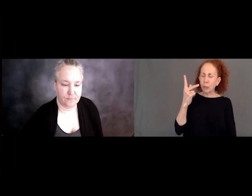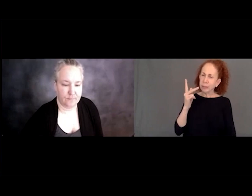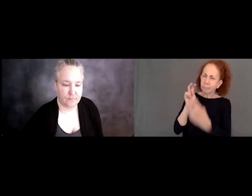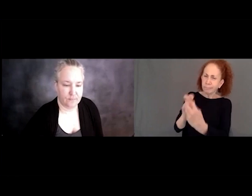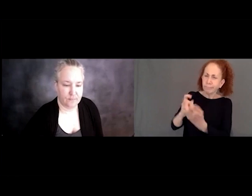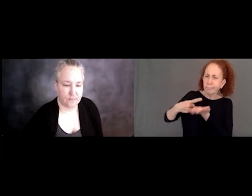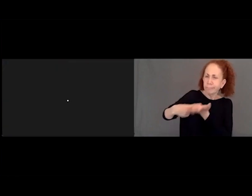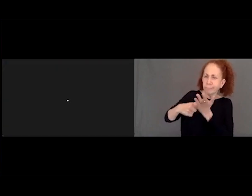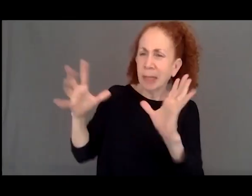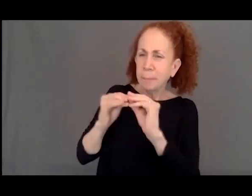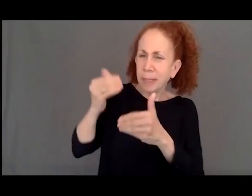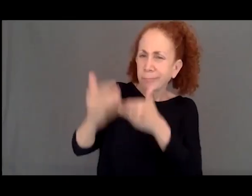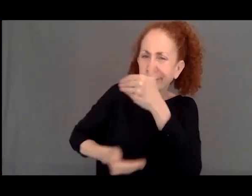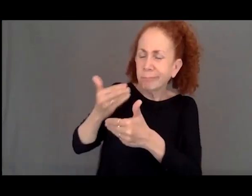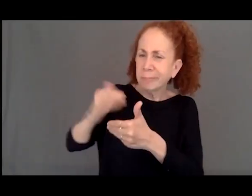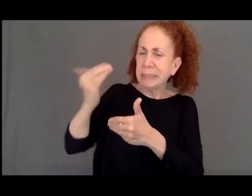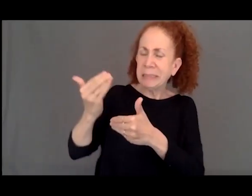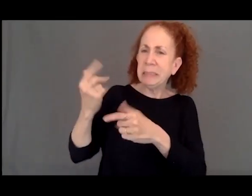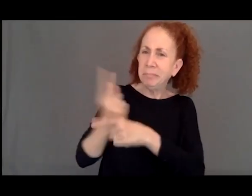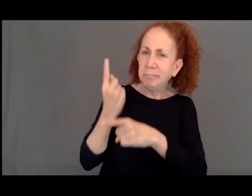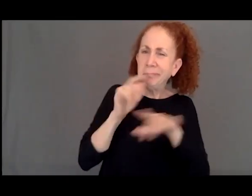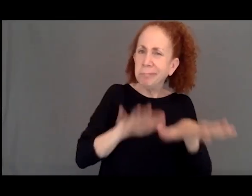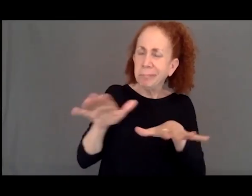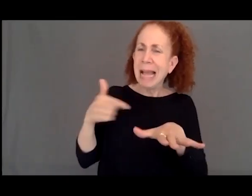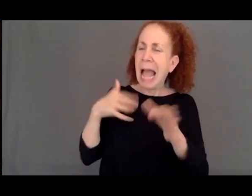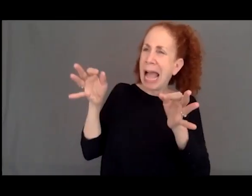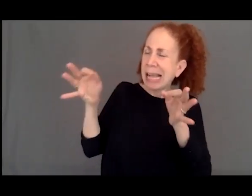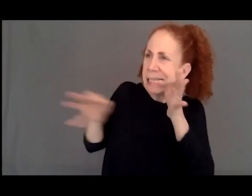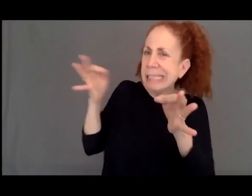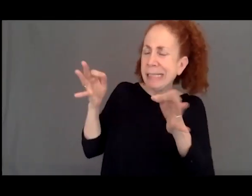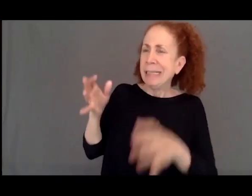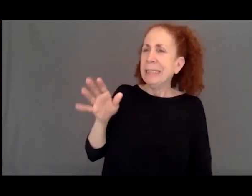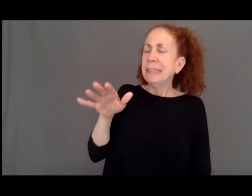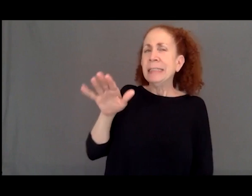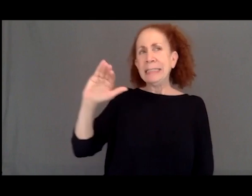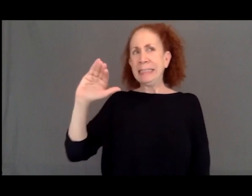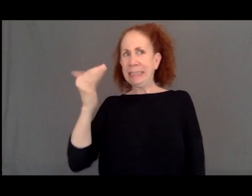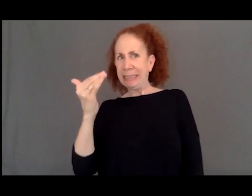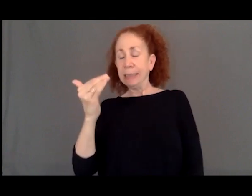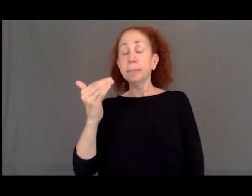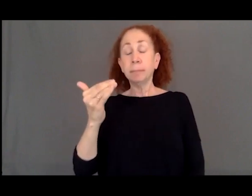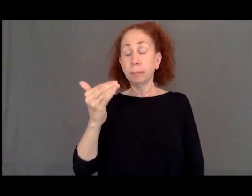mostly in a more subdued fashion, with me pointing out that the lack of speaking parts